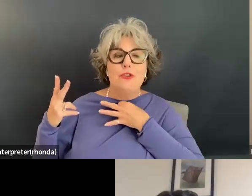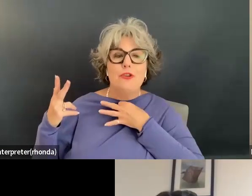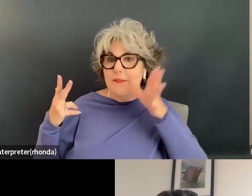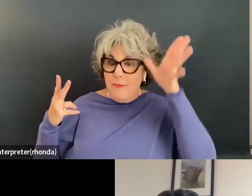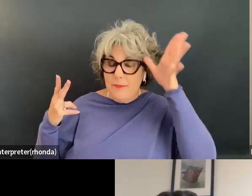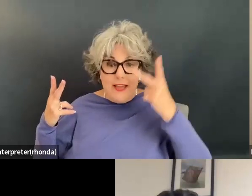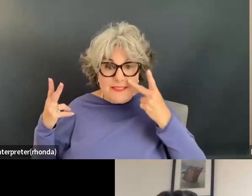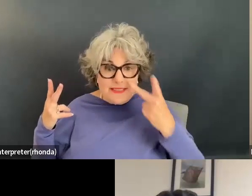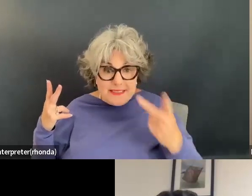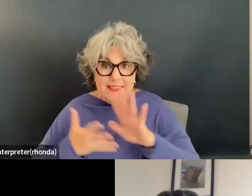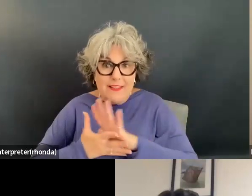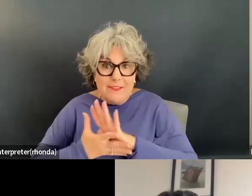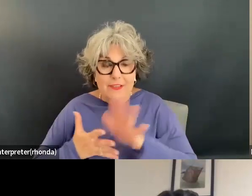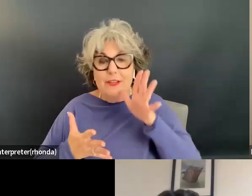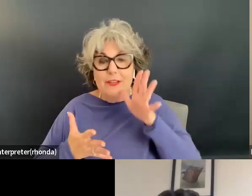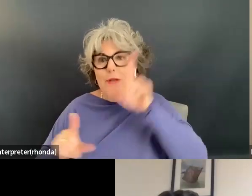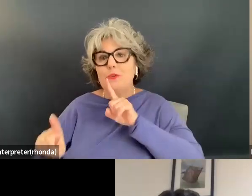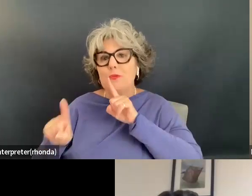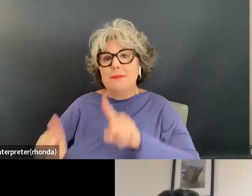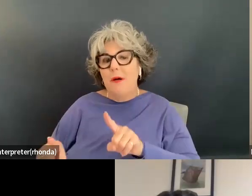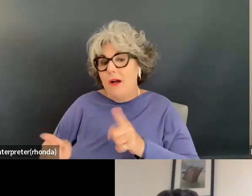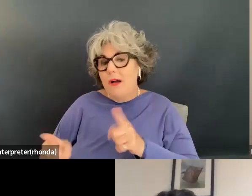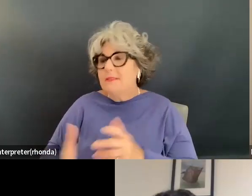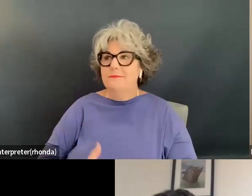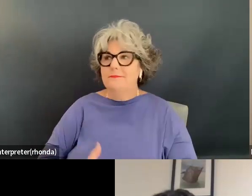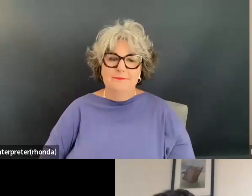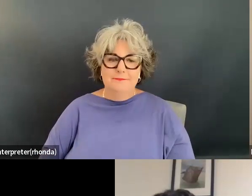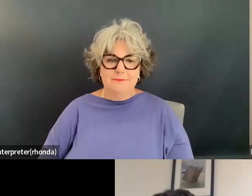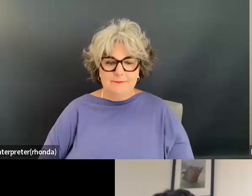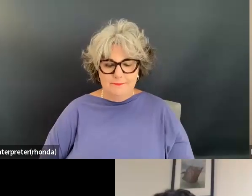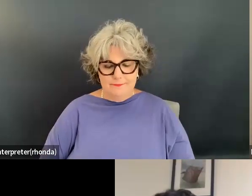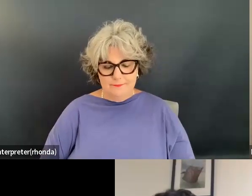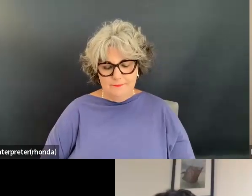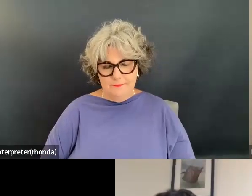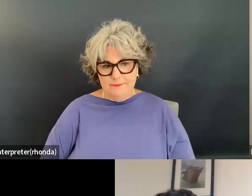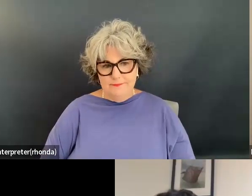and what their response to the film has been like. Hmm. I think it's very interesting